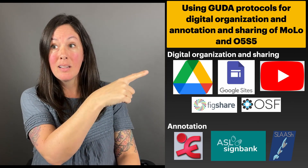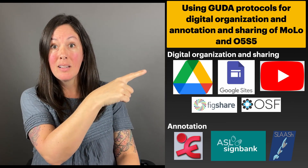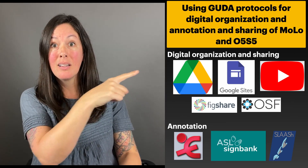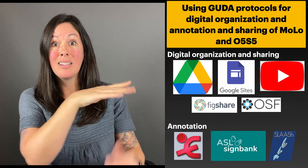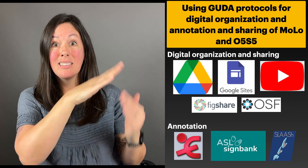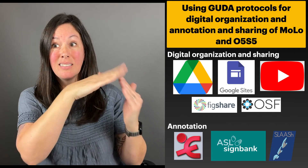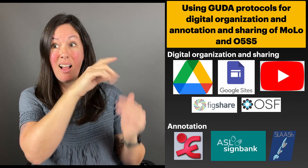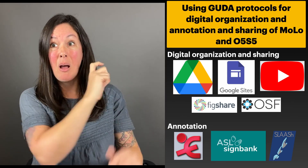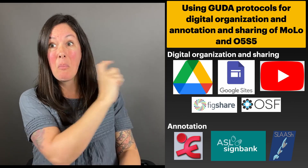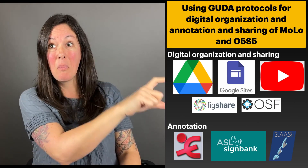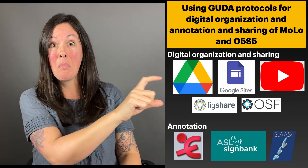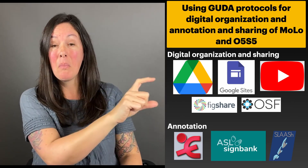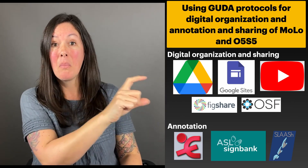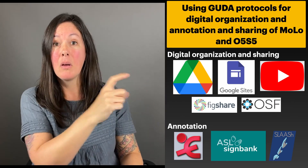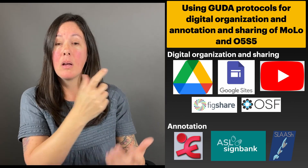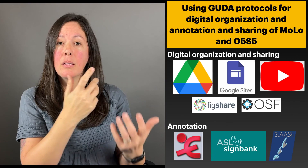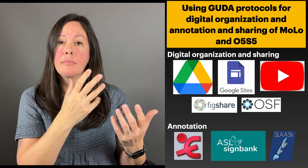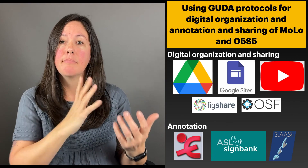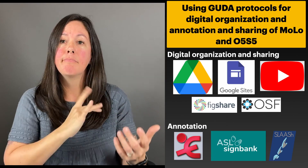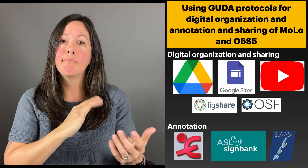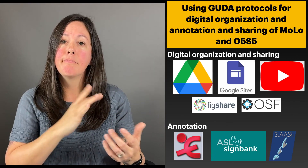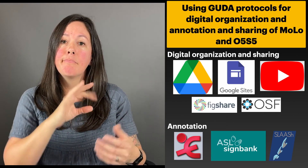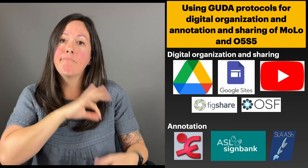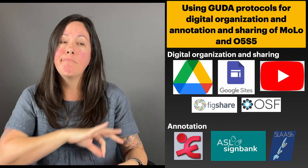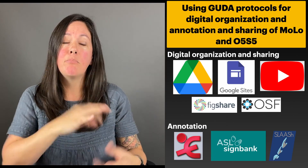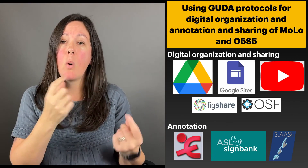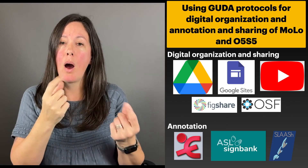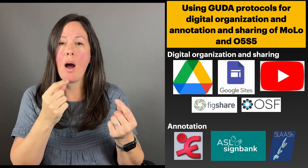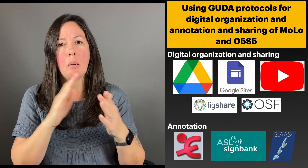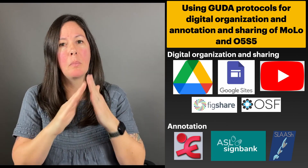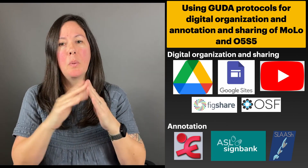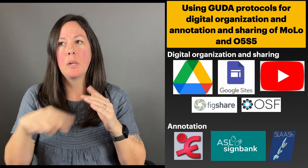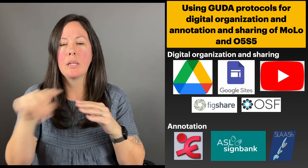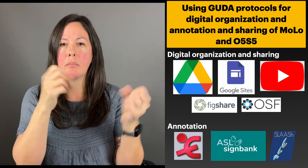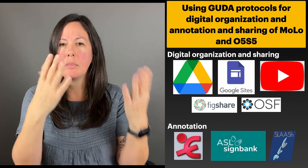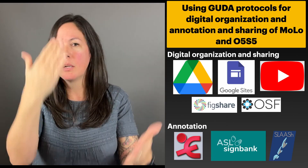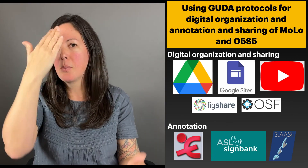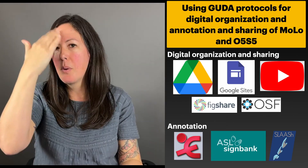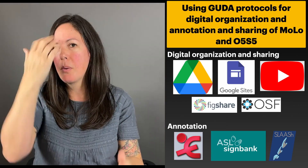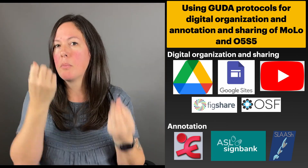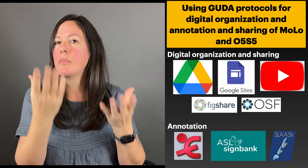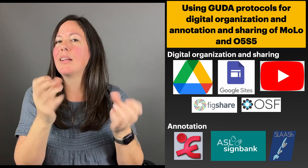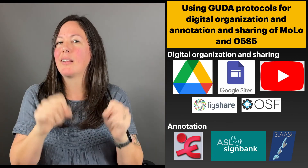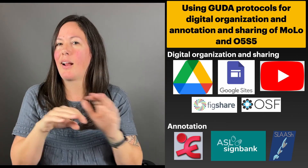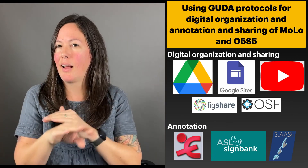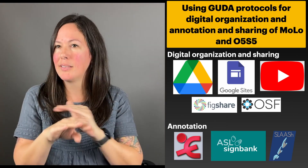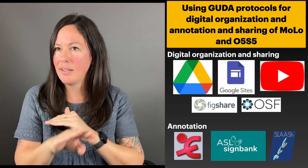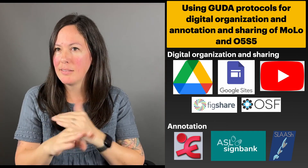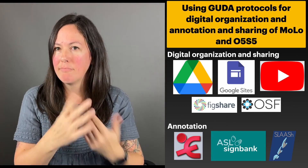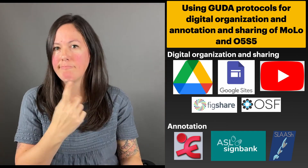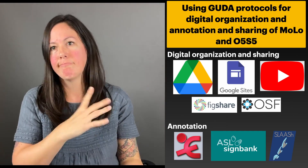share these data our digital organization involves using Google